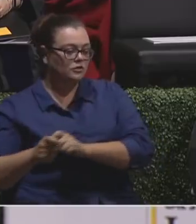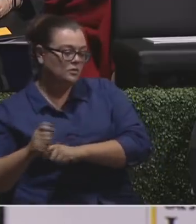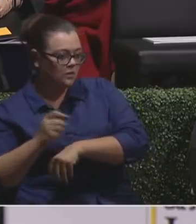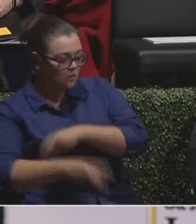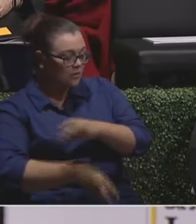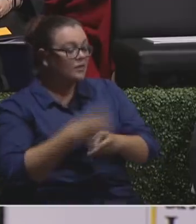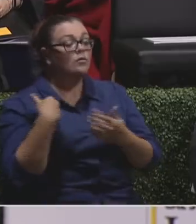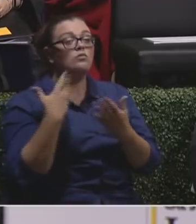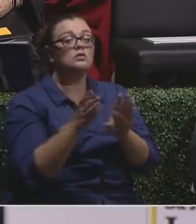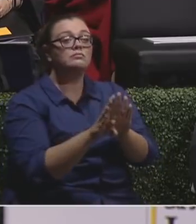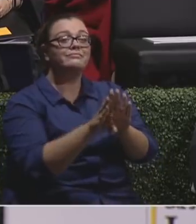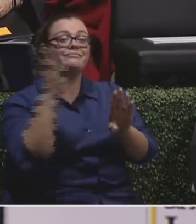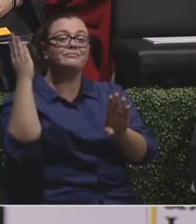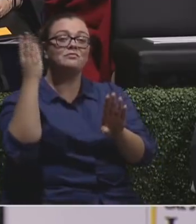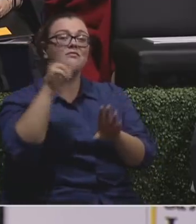CULTURALLY CONNECTED AND CHANGING WORLD.